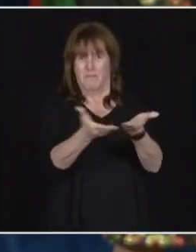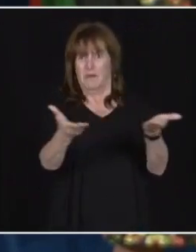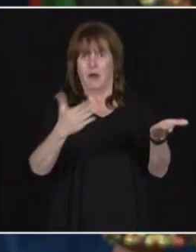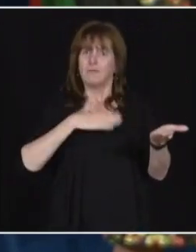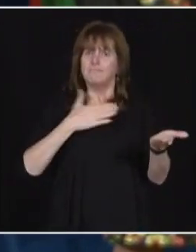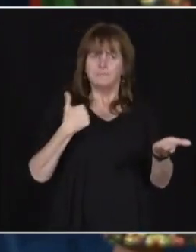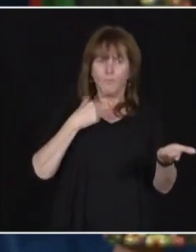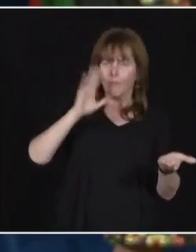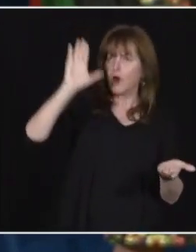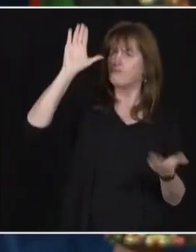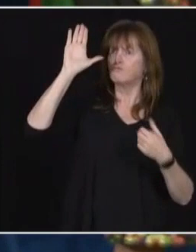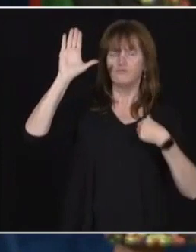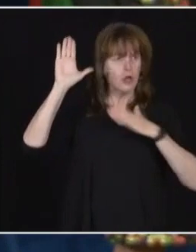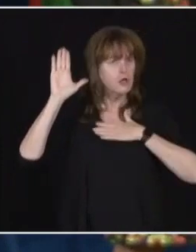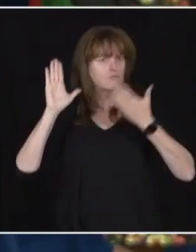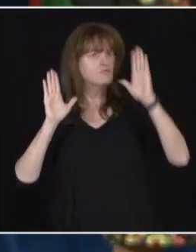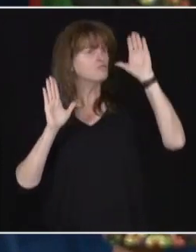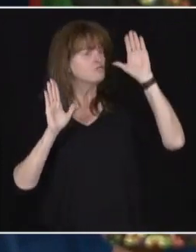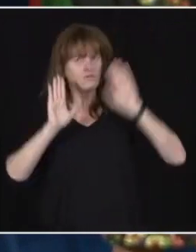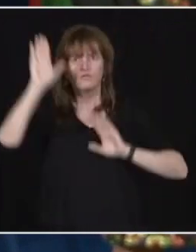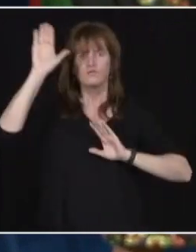see is people stepping up.